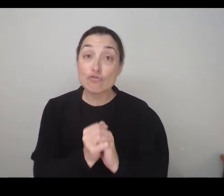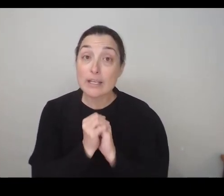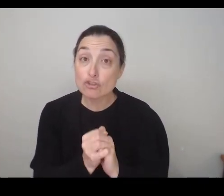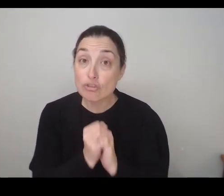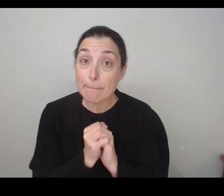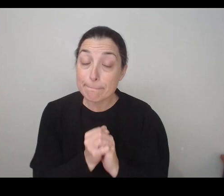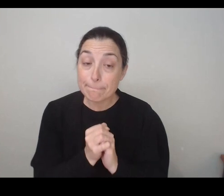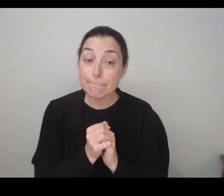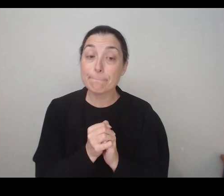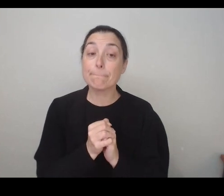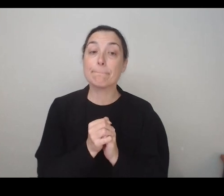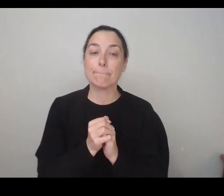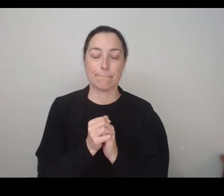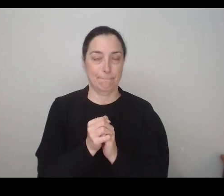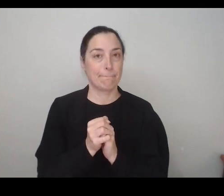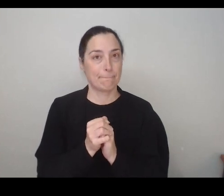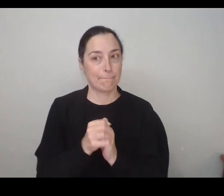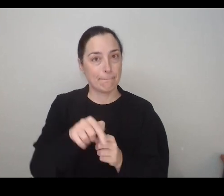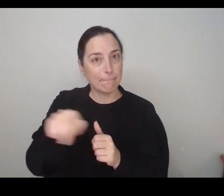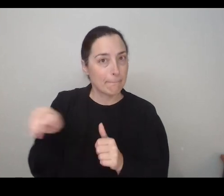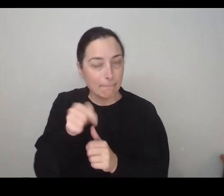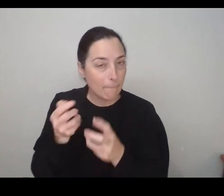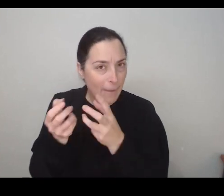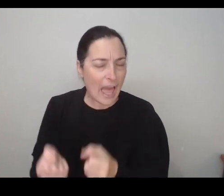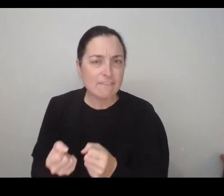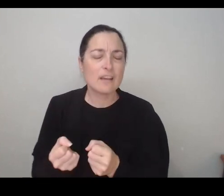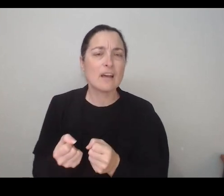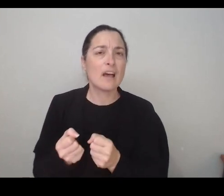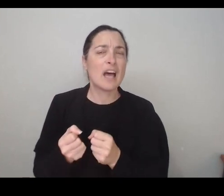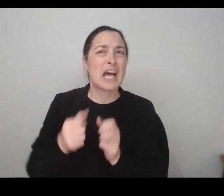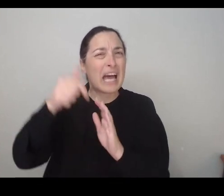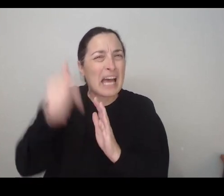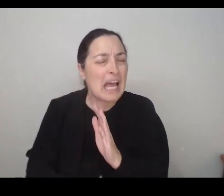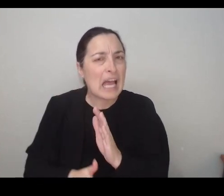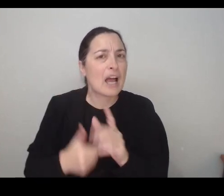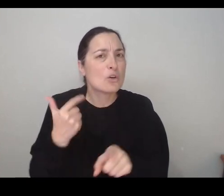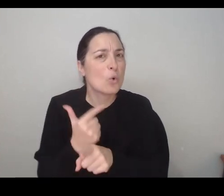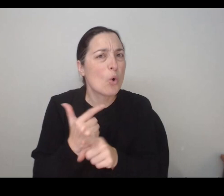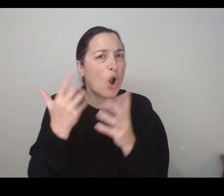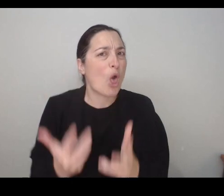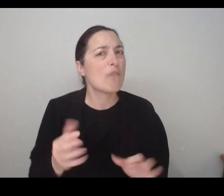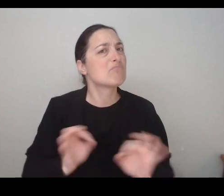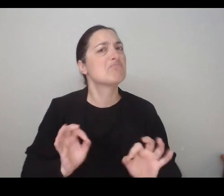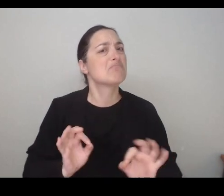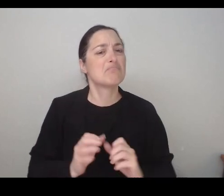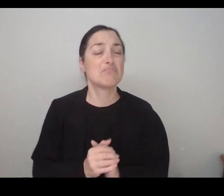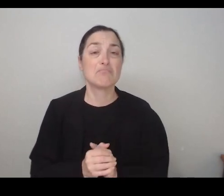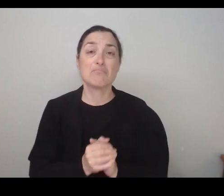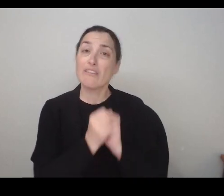he didn't say quite anything about it, very little about his friendship with Van Gogh, for example.